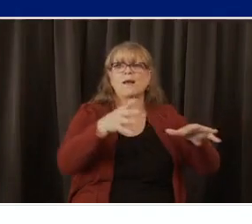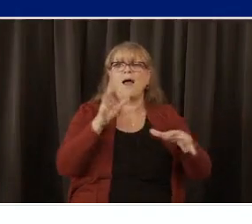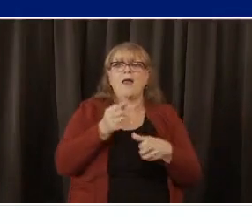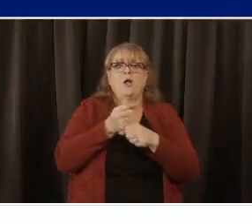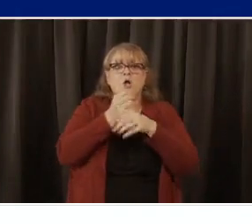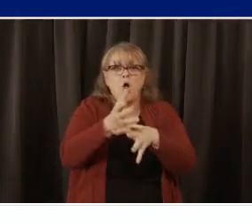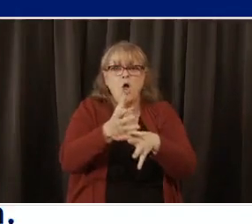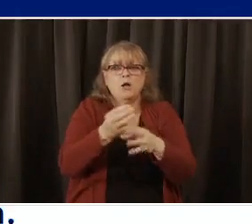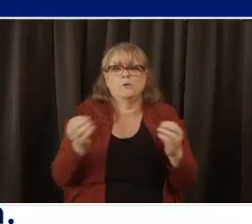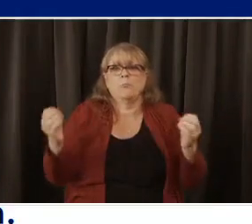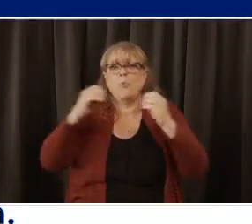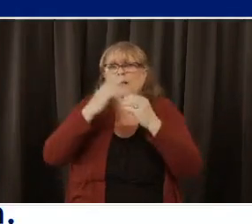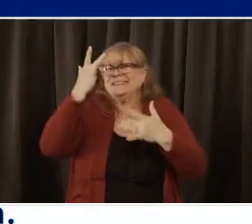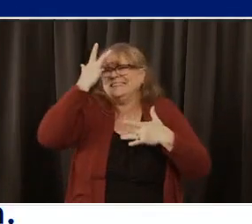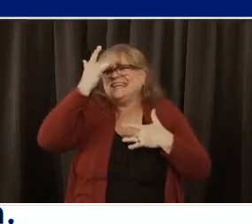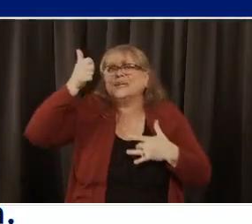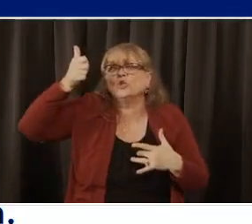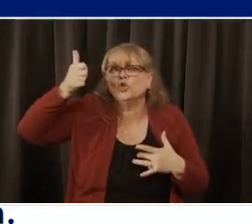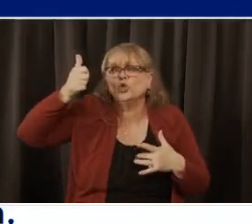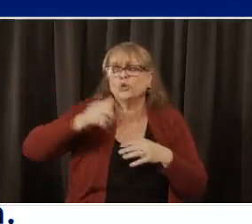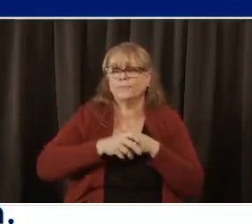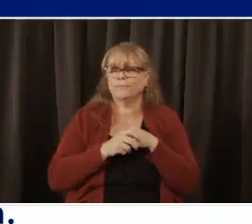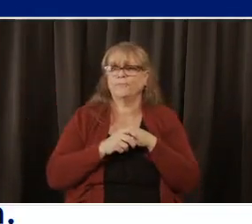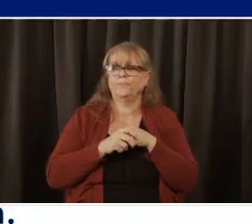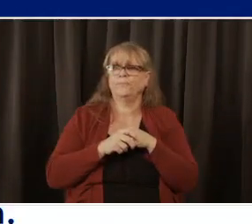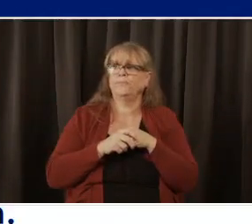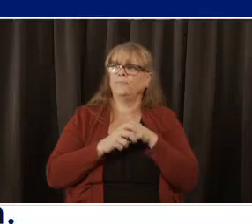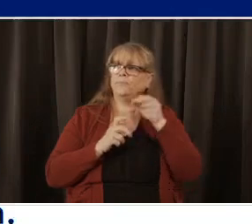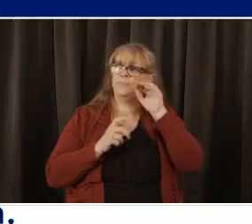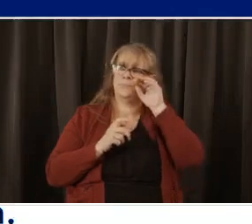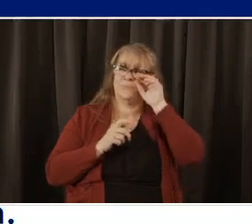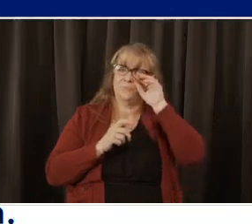then our seven day moving average in that with that red line. And so you can see that we have